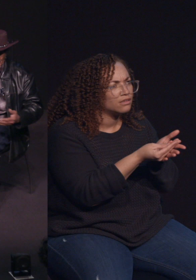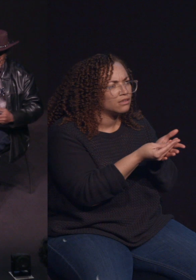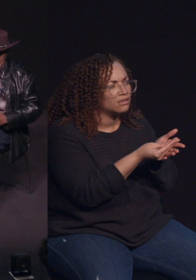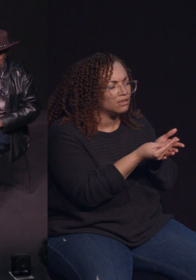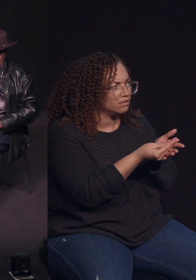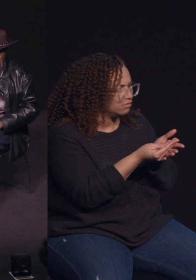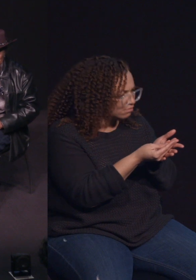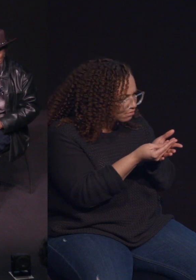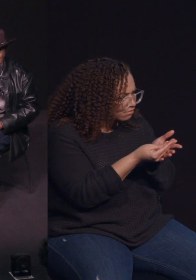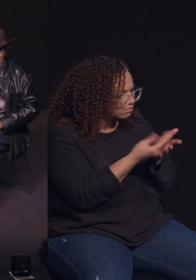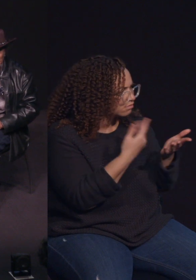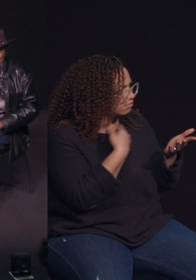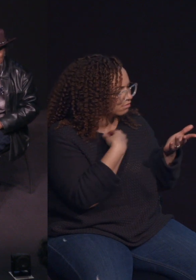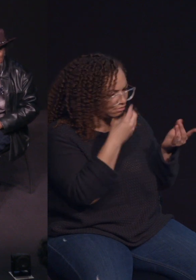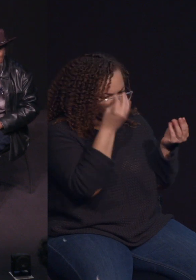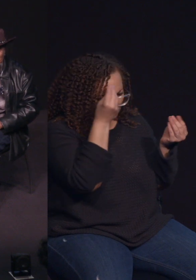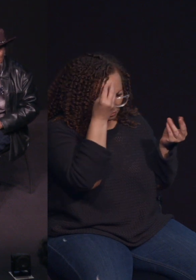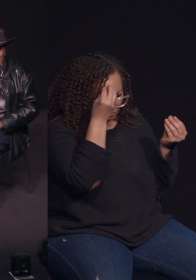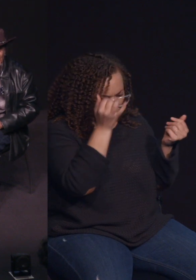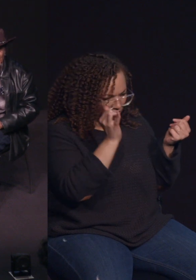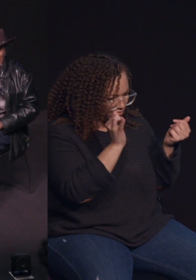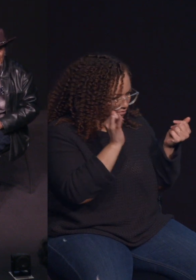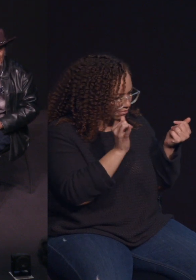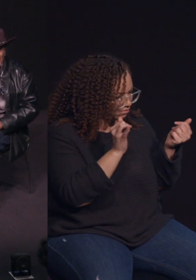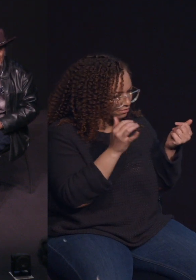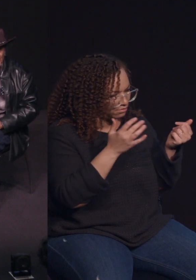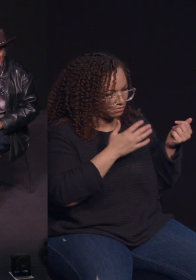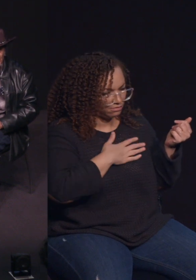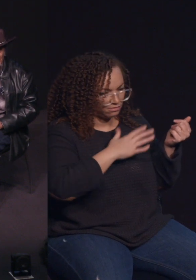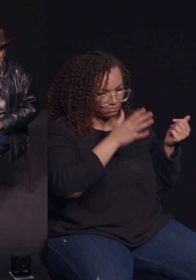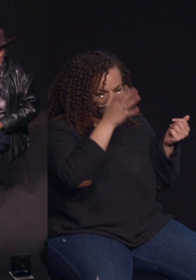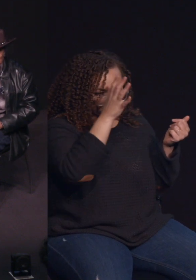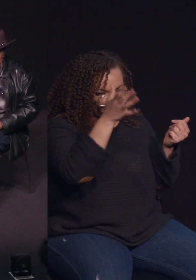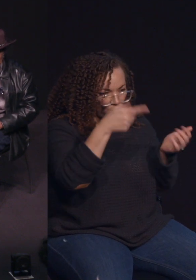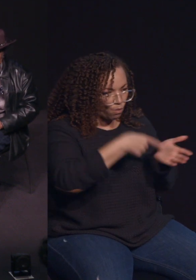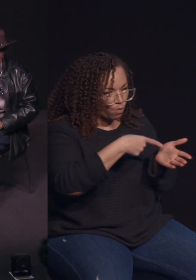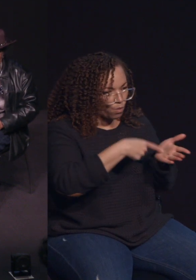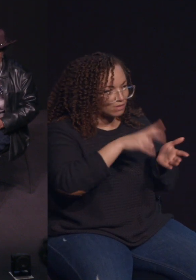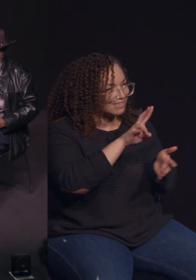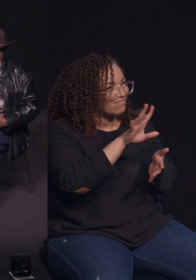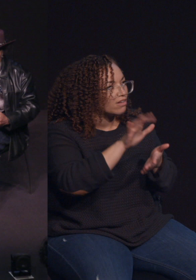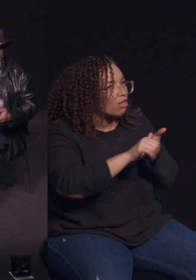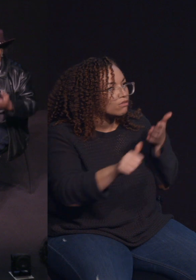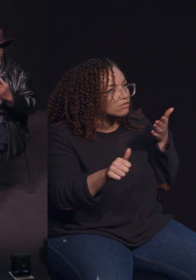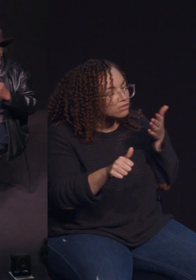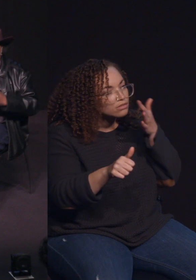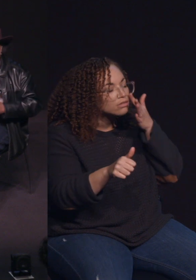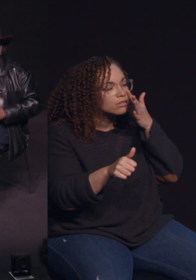I'm thinking in my head that he owed my grandfather $75. So he told my grandfather, he says,